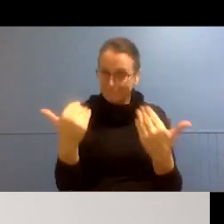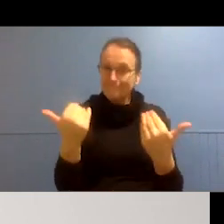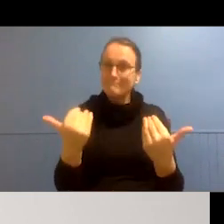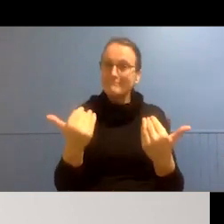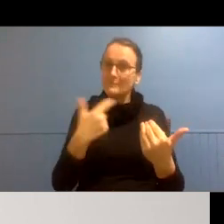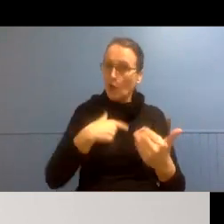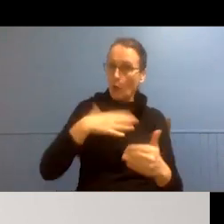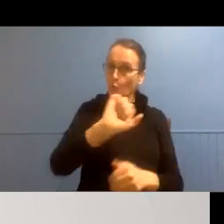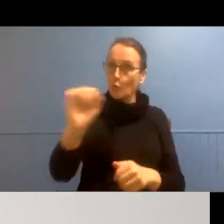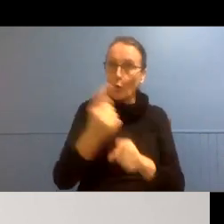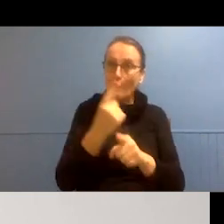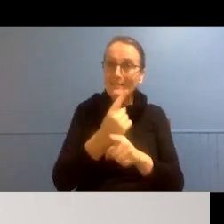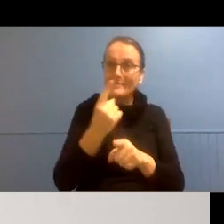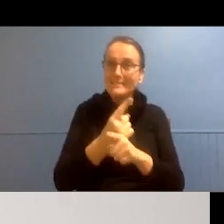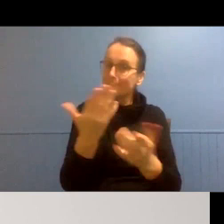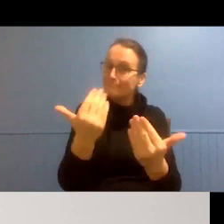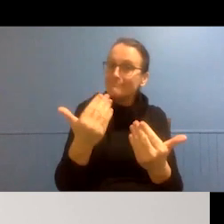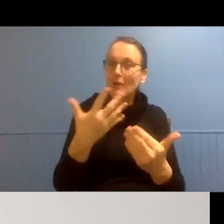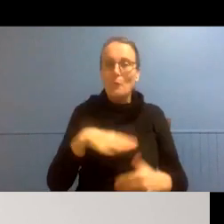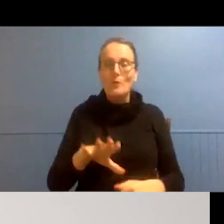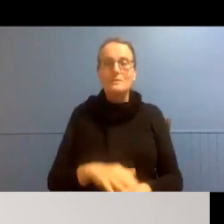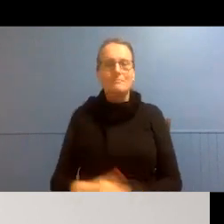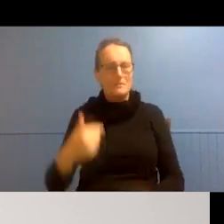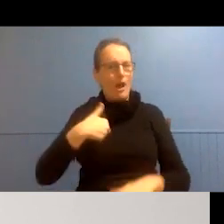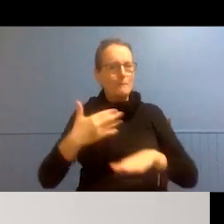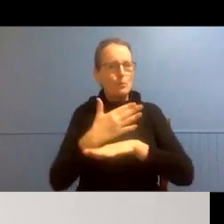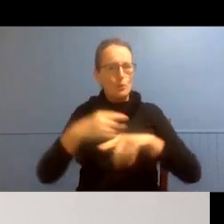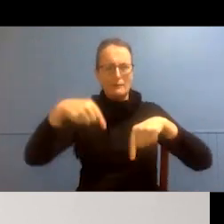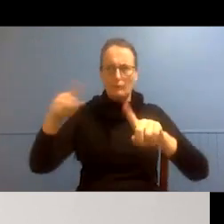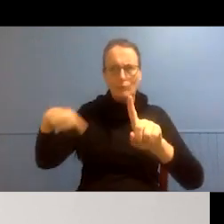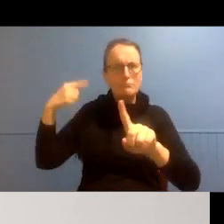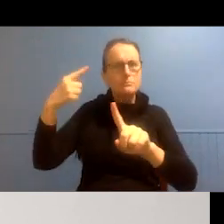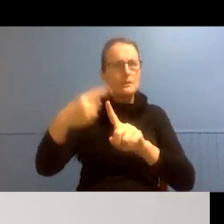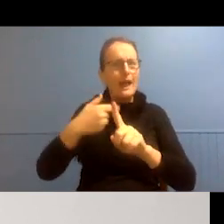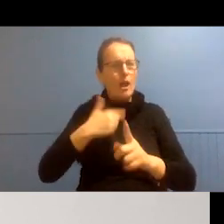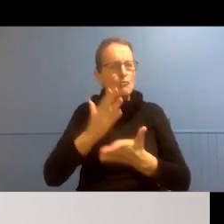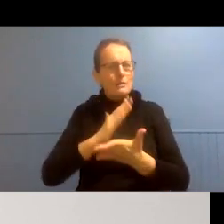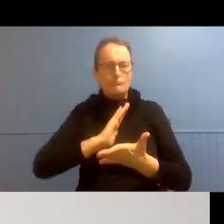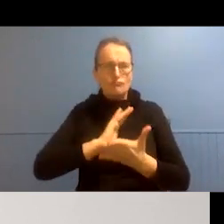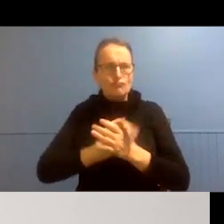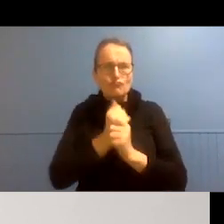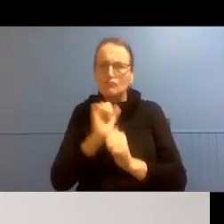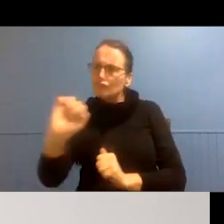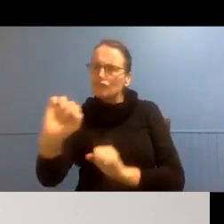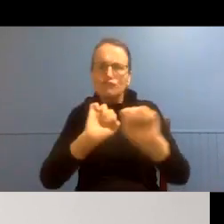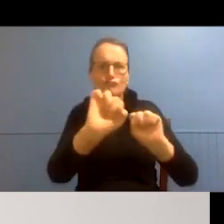I have been working in this space for a number of years and I really appreciate the insight and knowledge that others have to share with us.